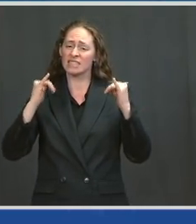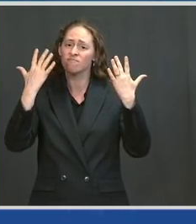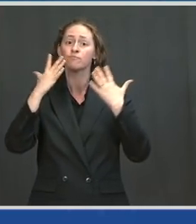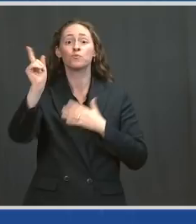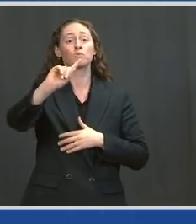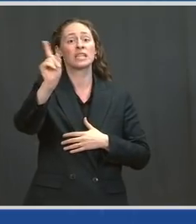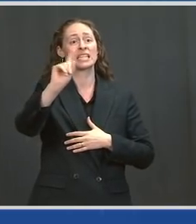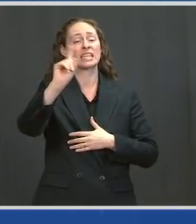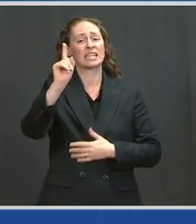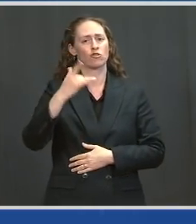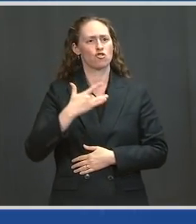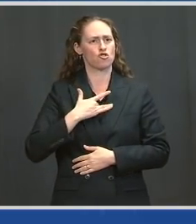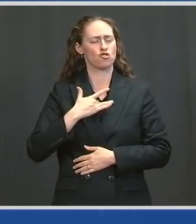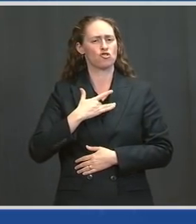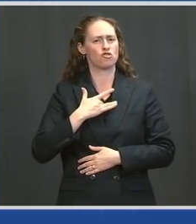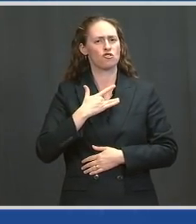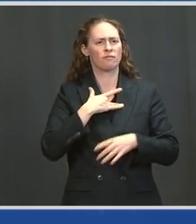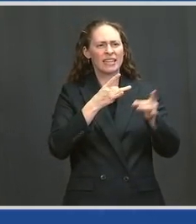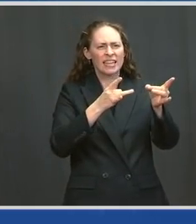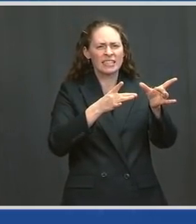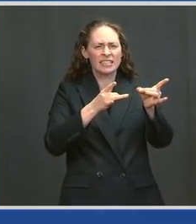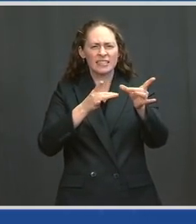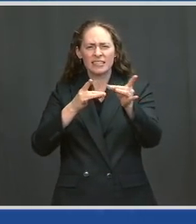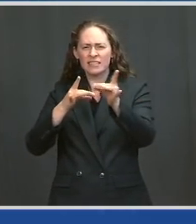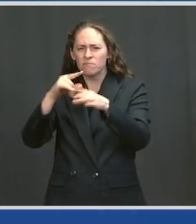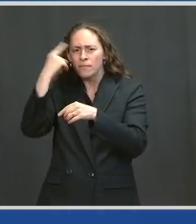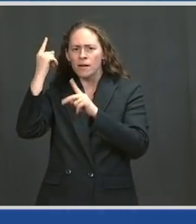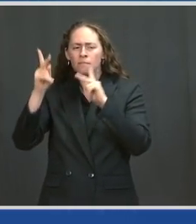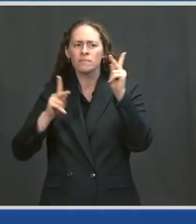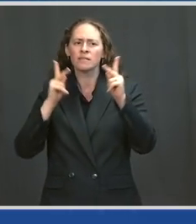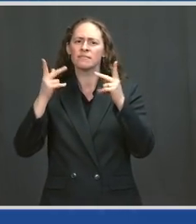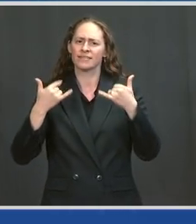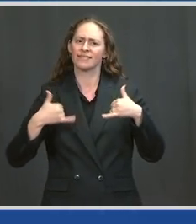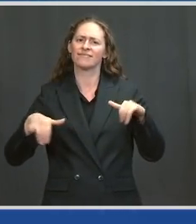President Joe Biden here to stand beside us